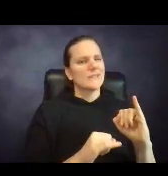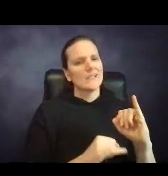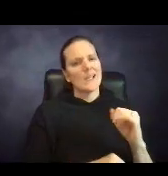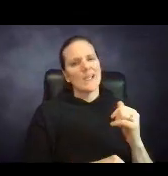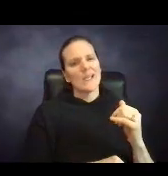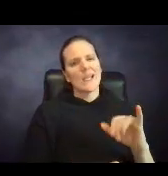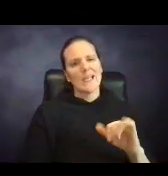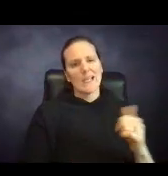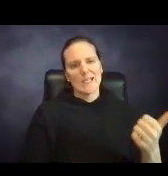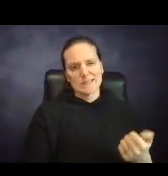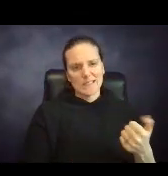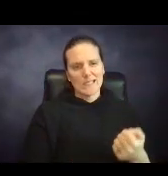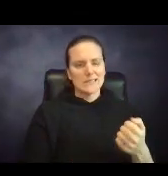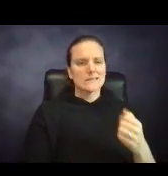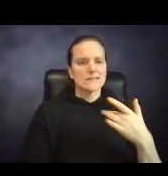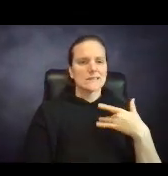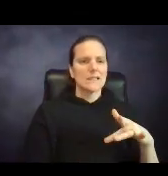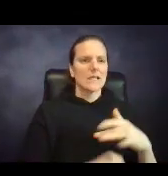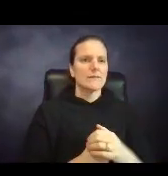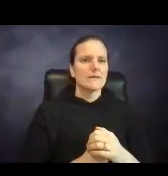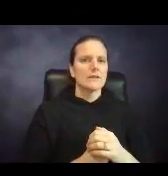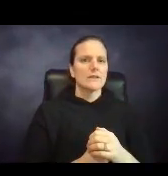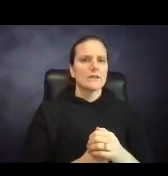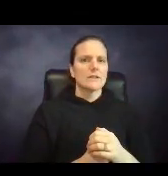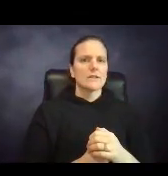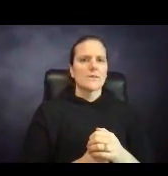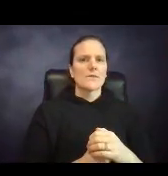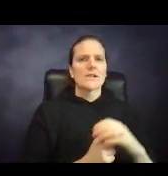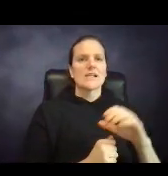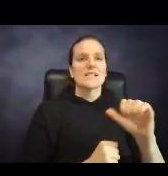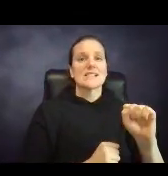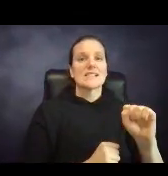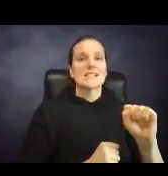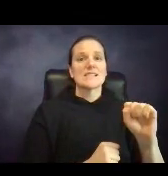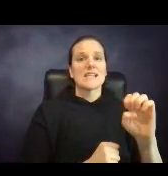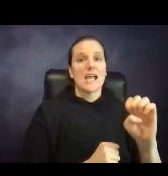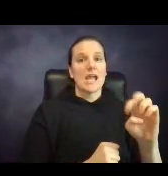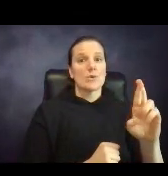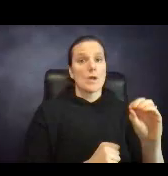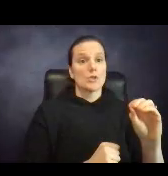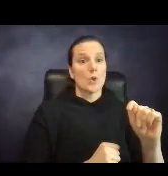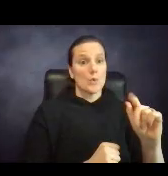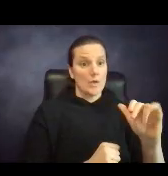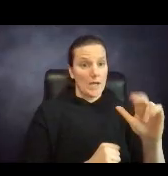It helps you sleep and it gets rid of belly fat and it helps you build muscle. So treatment forms are oral pills.